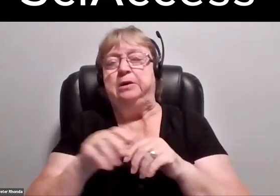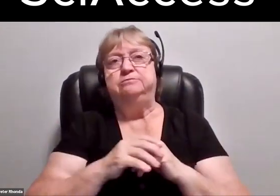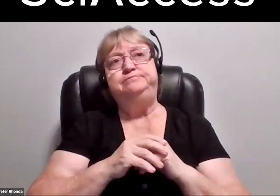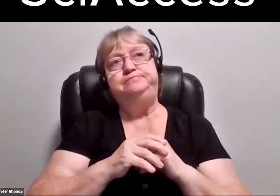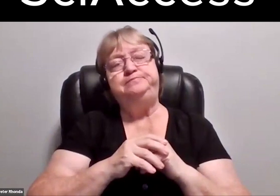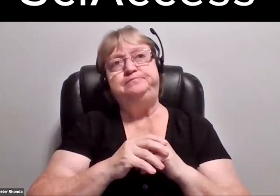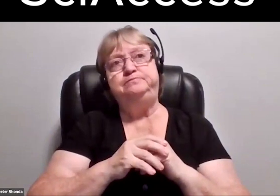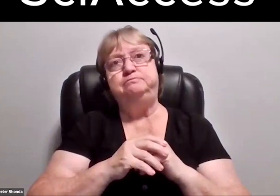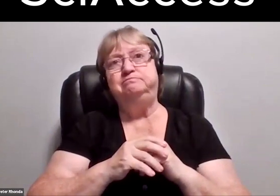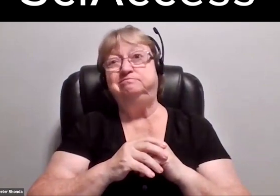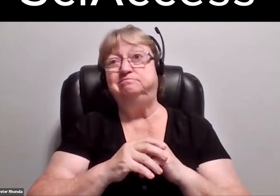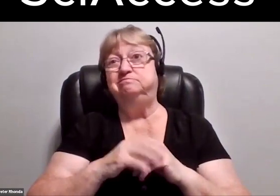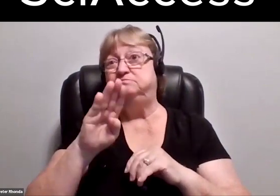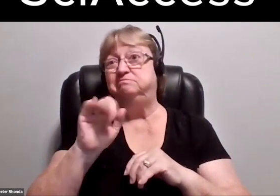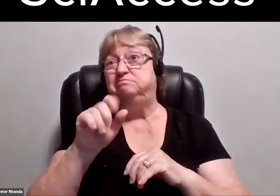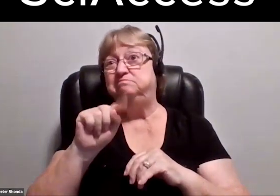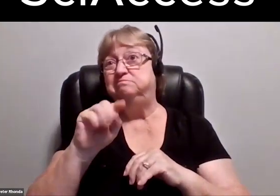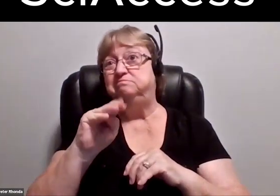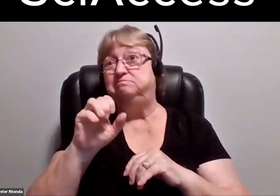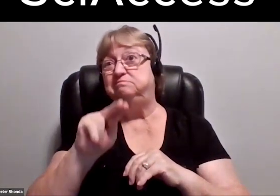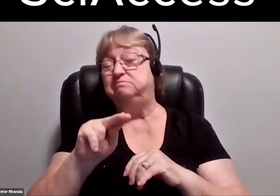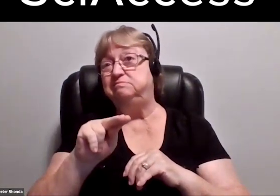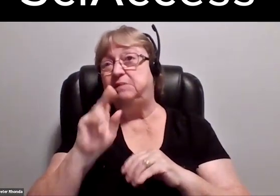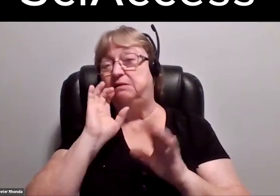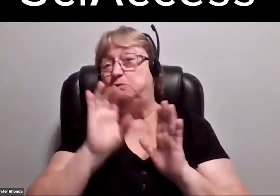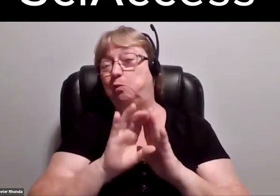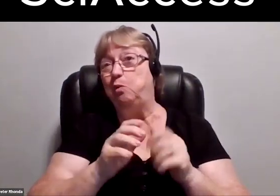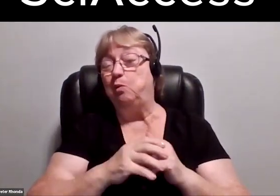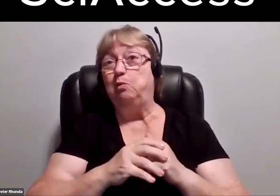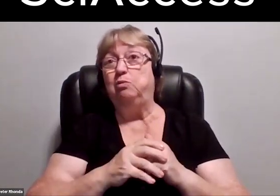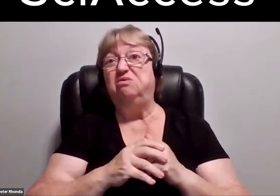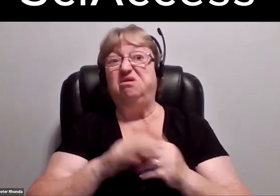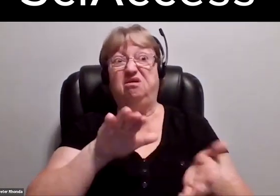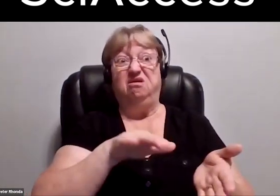the Batman logo, a 3D printed model of the Death Star from Star Wars,